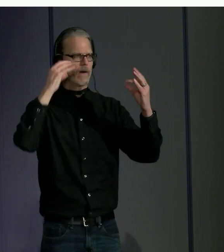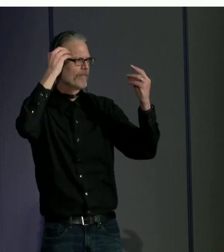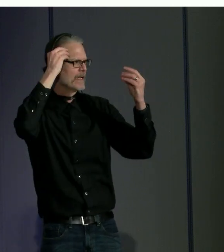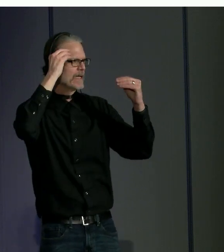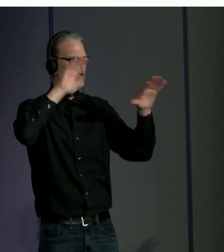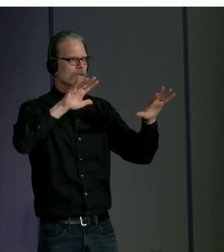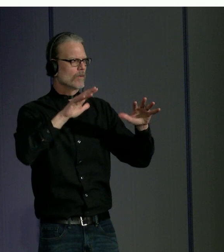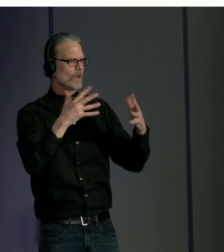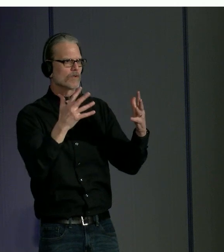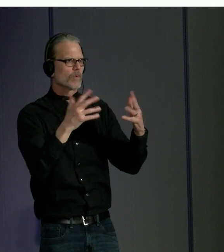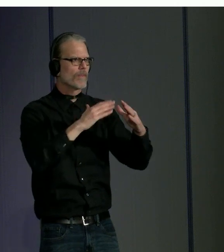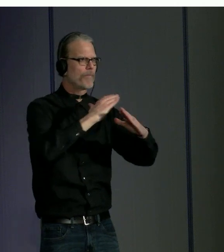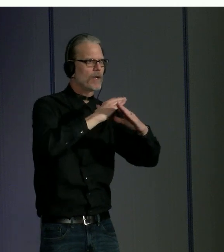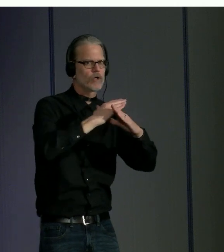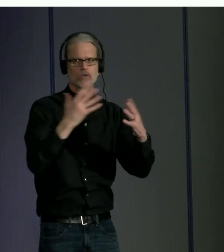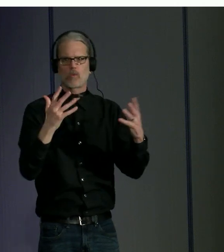and doing all that within one application.